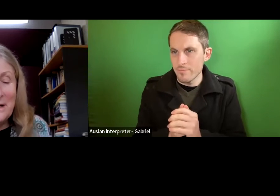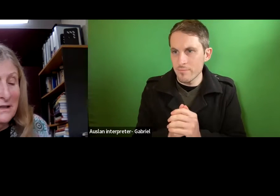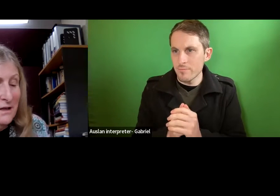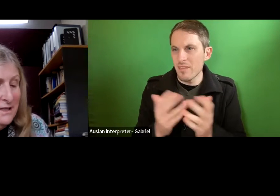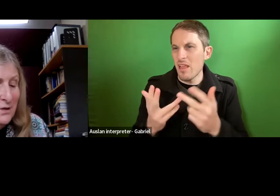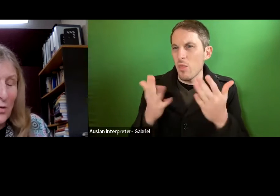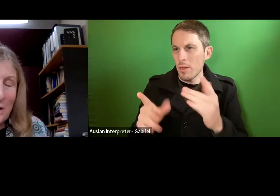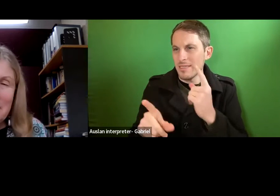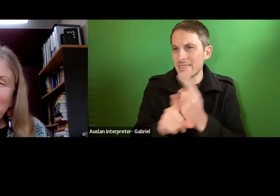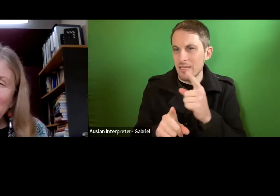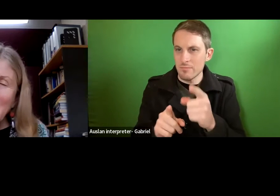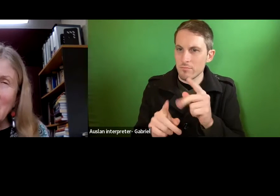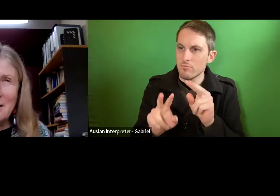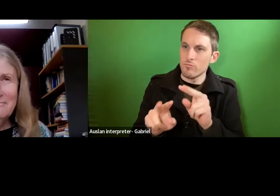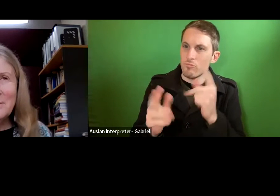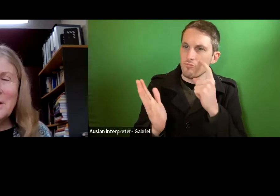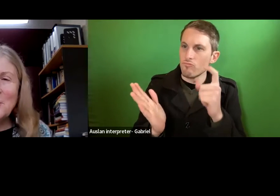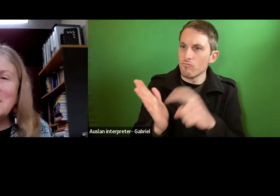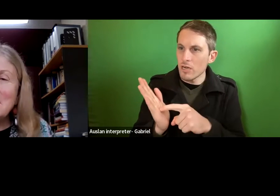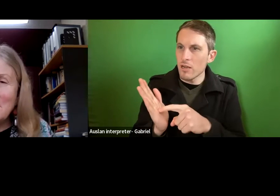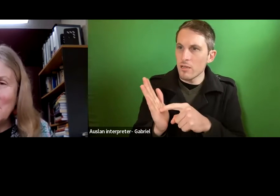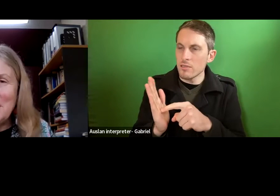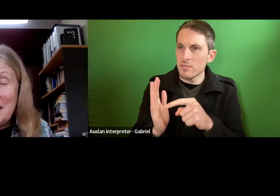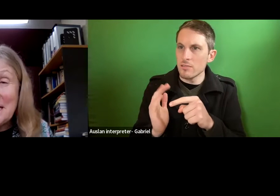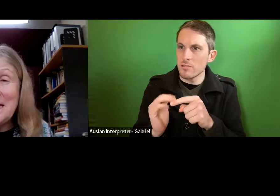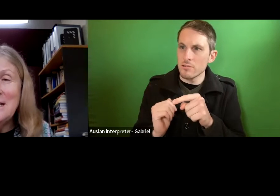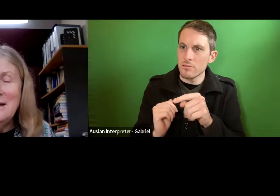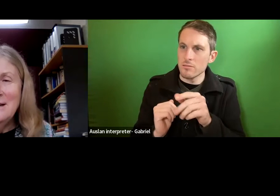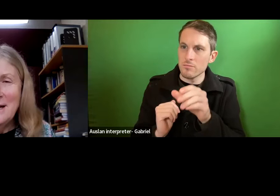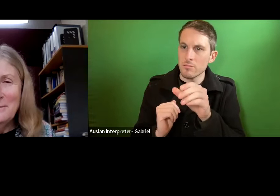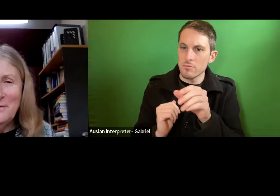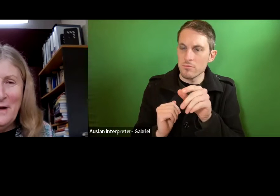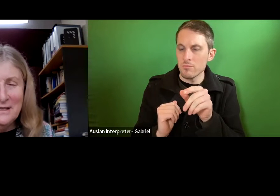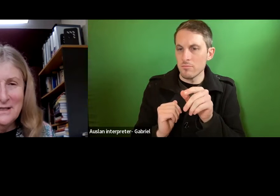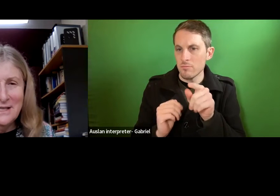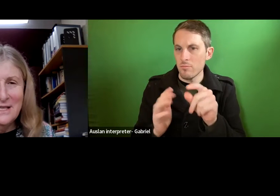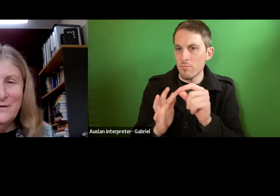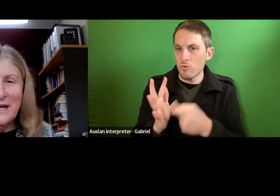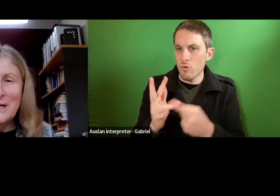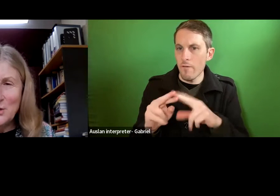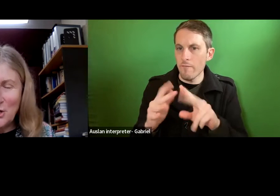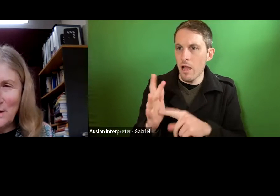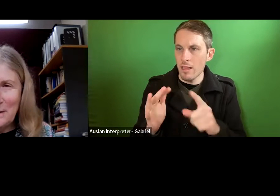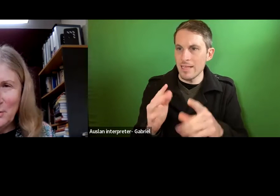recognised or they were considered to be key factors that if they were showing up